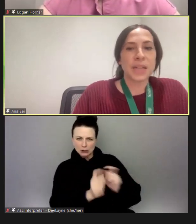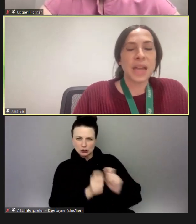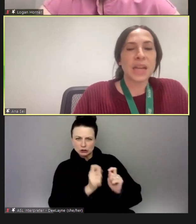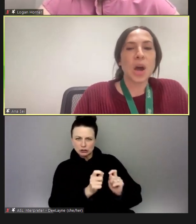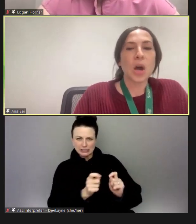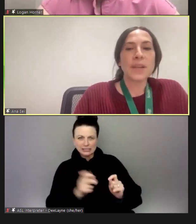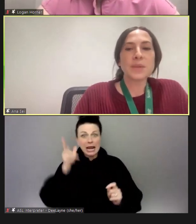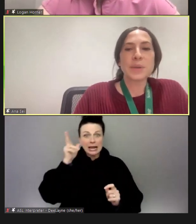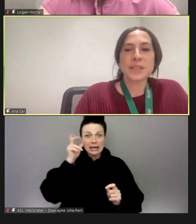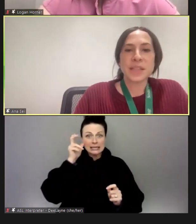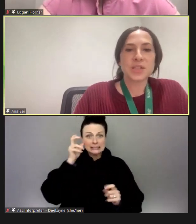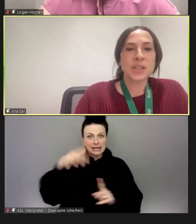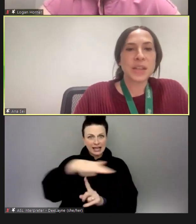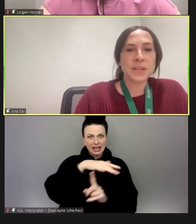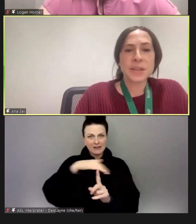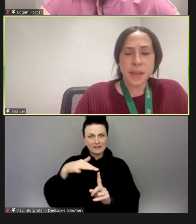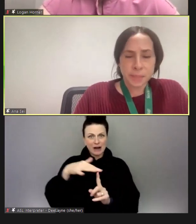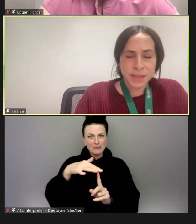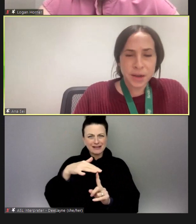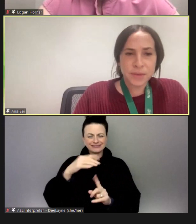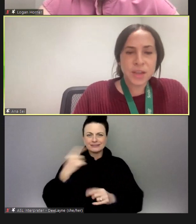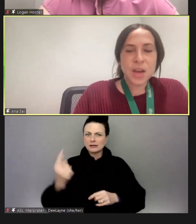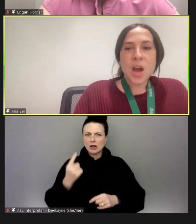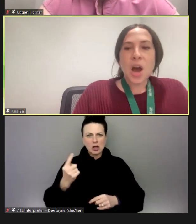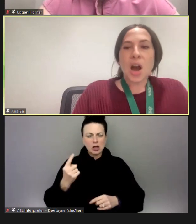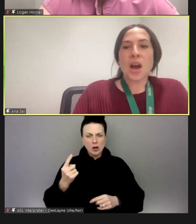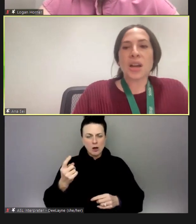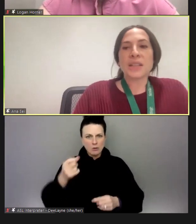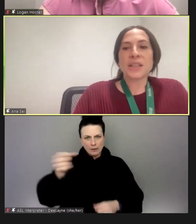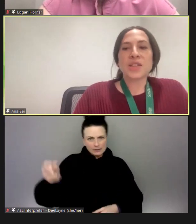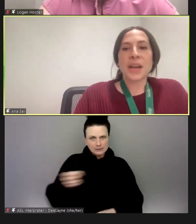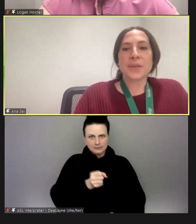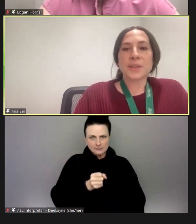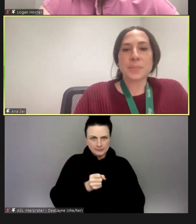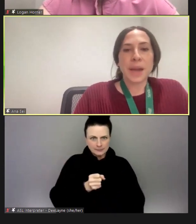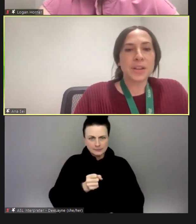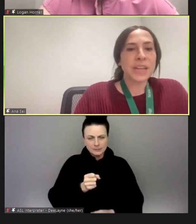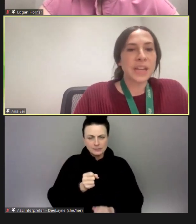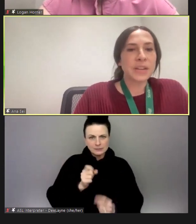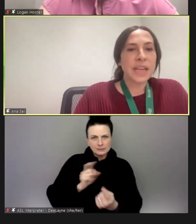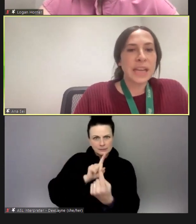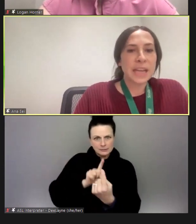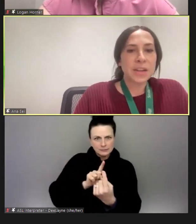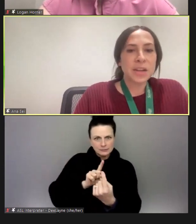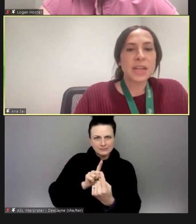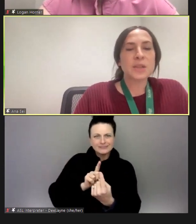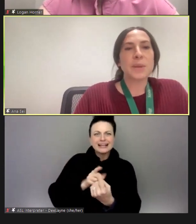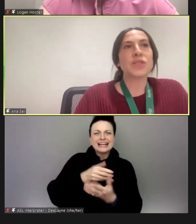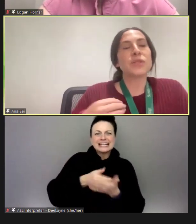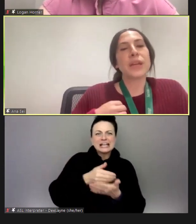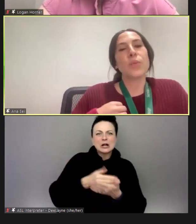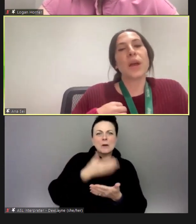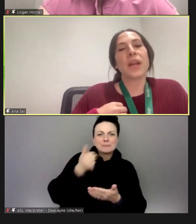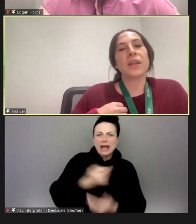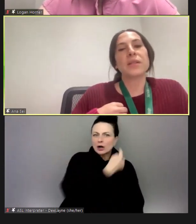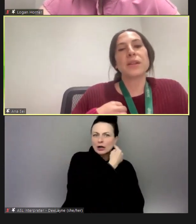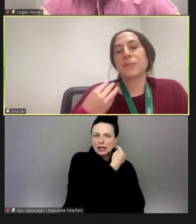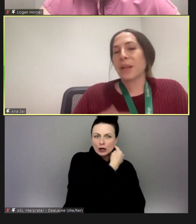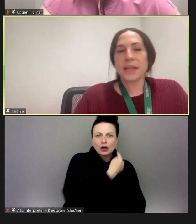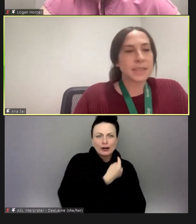and always position them themselves on the child's better hearing ear